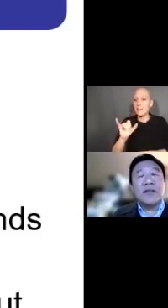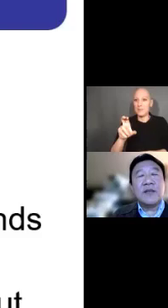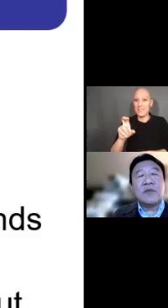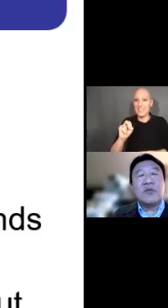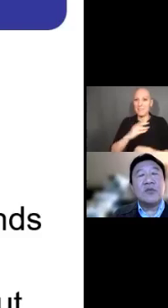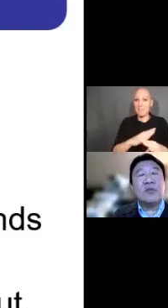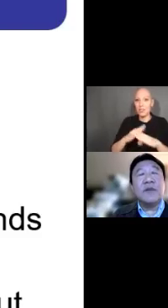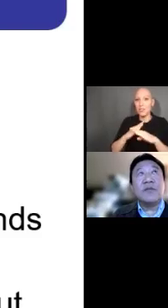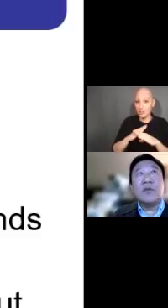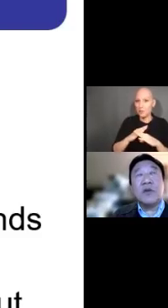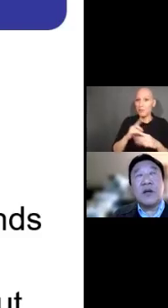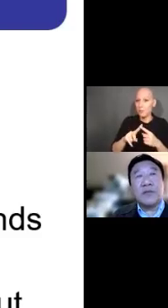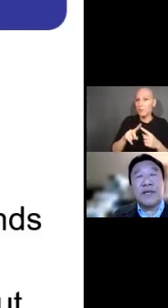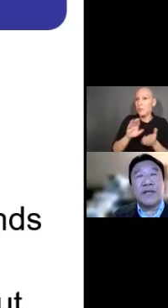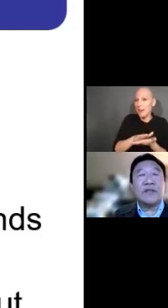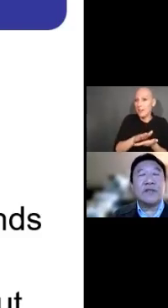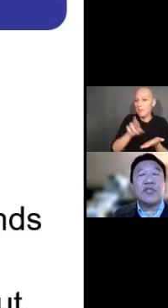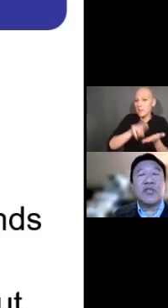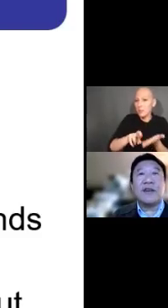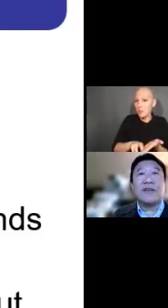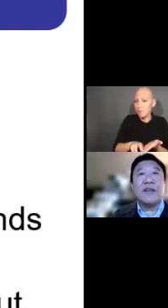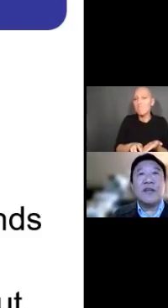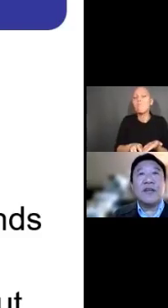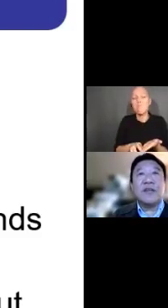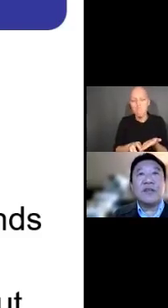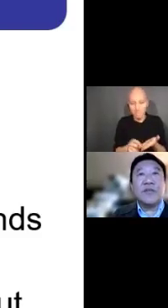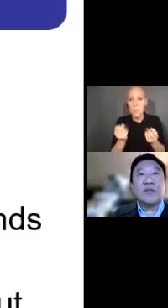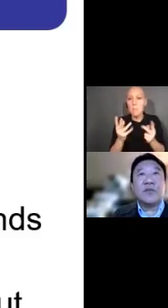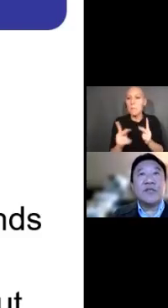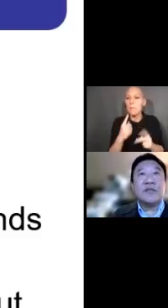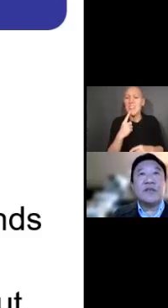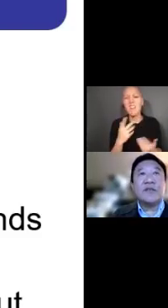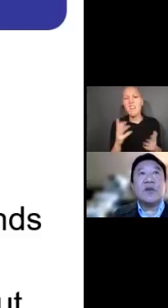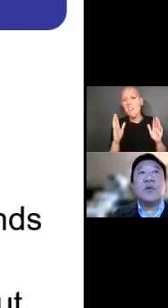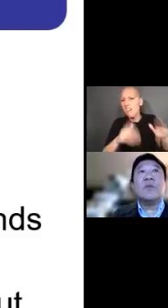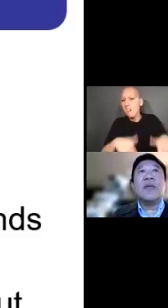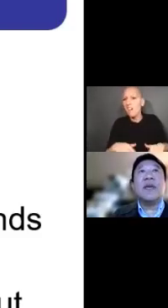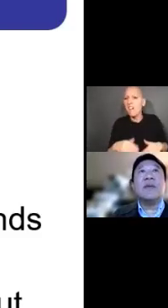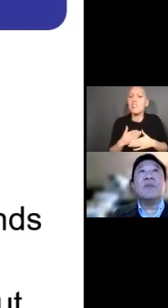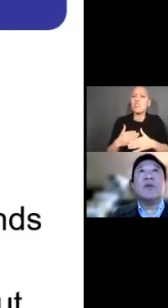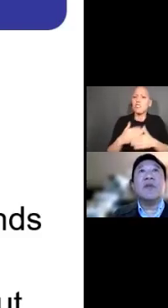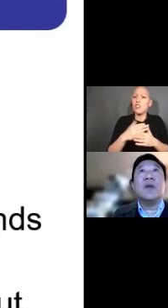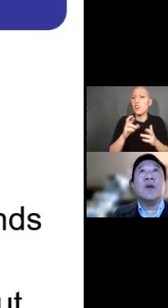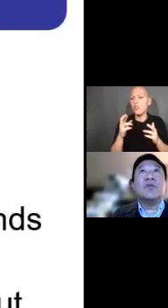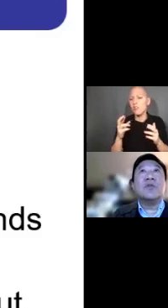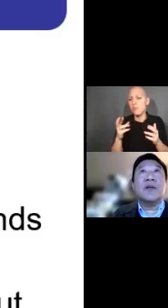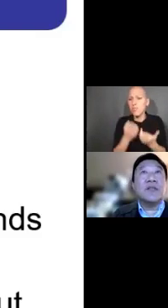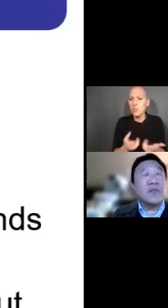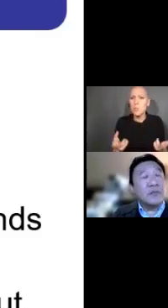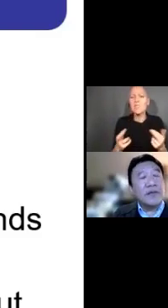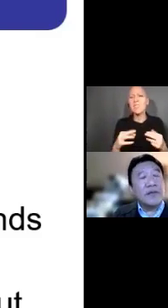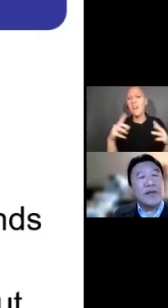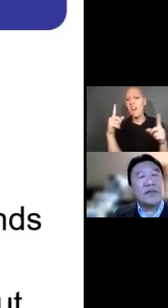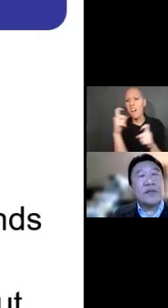that it was too complicated to share these resources. And so what we came up with was trying to streamline things